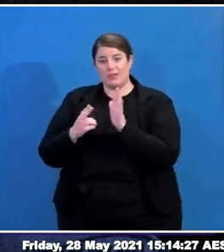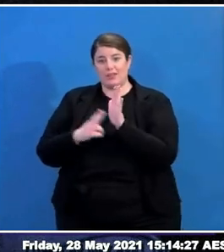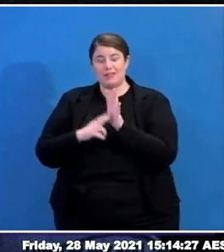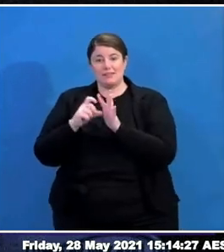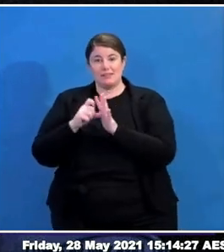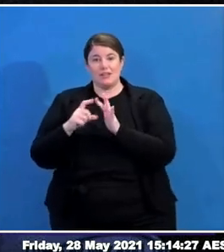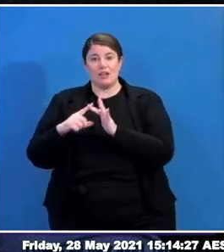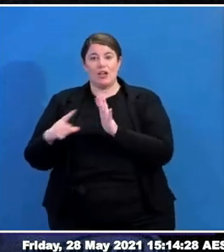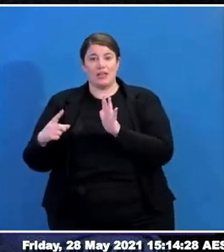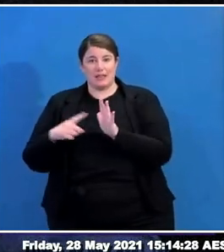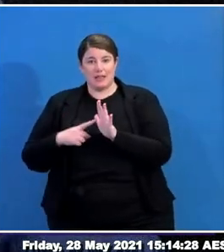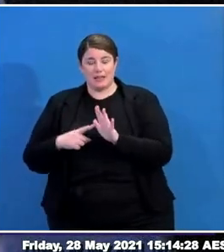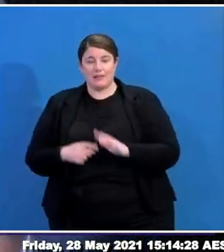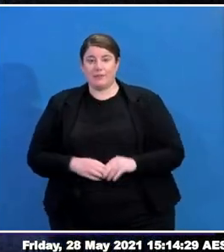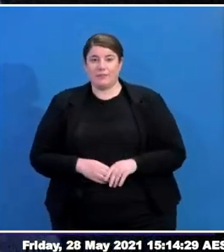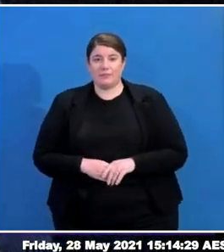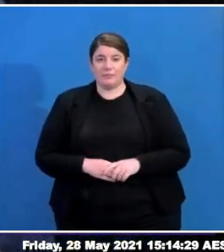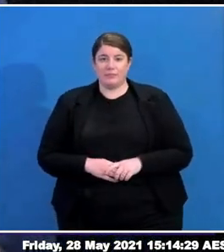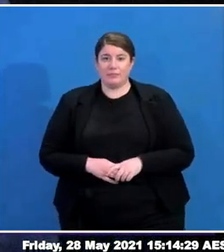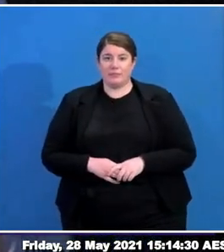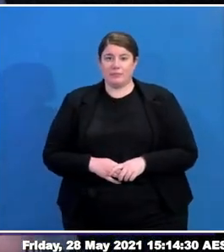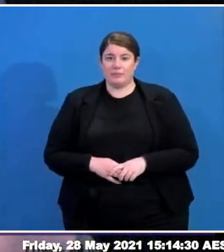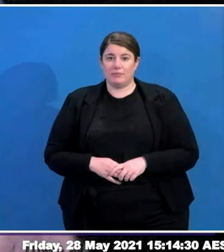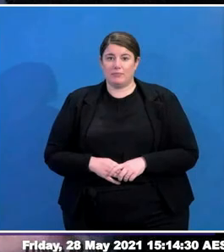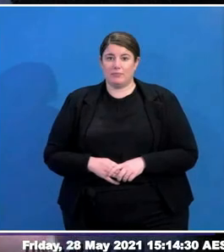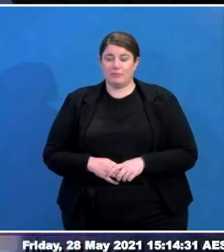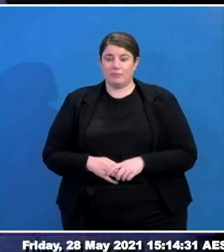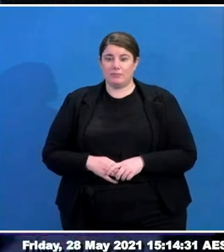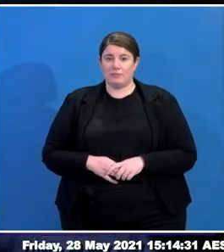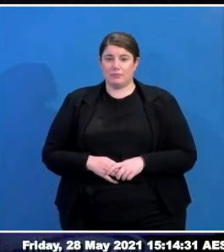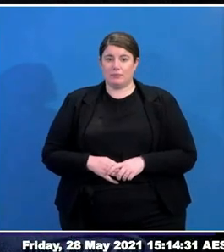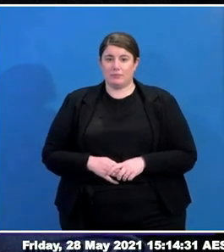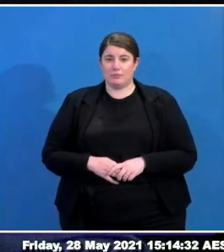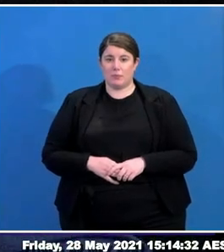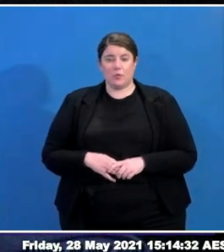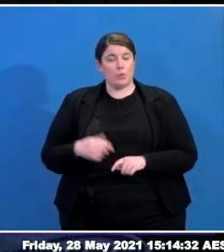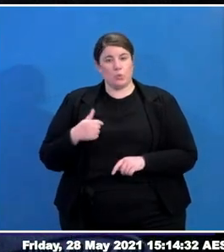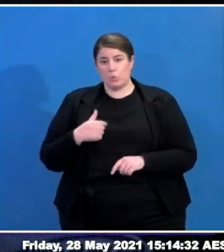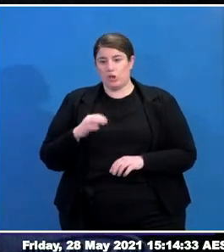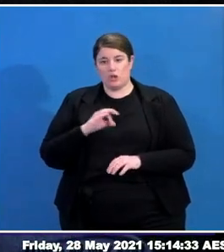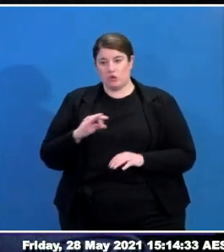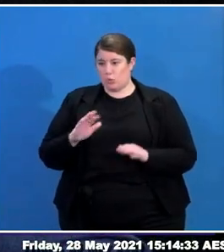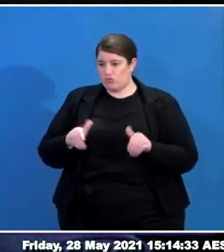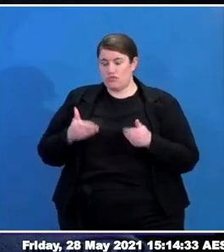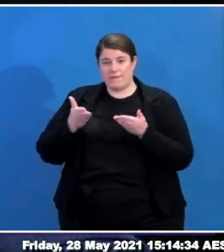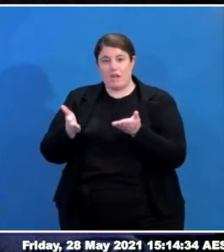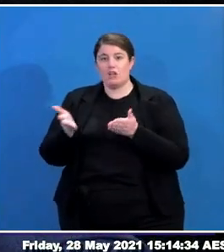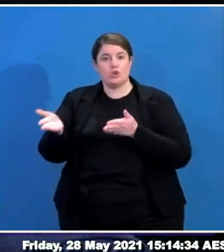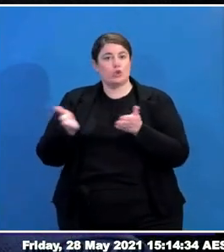We are not a direct support provider at all. We regulate providers.